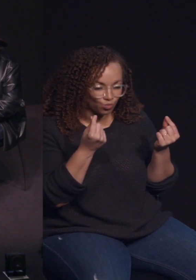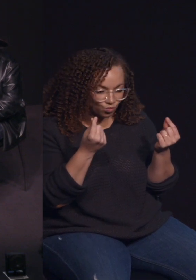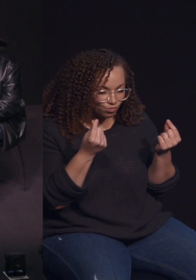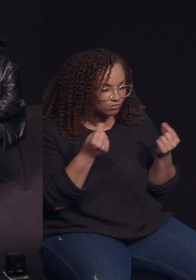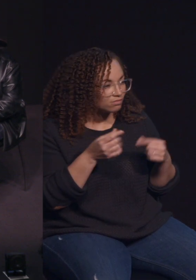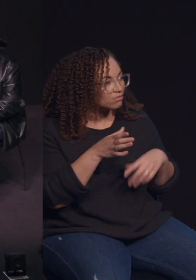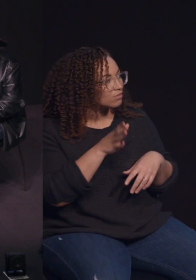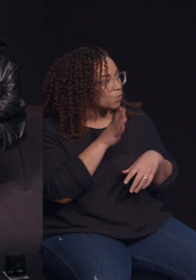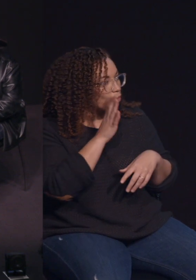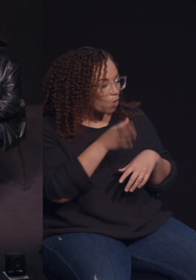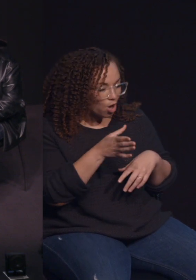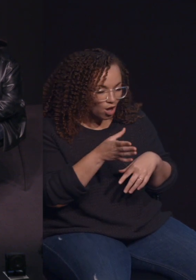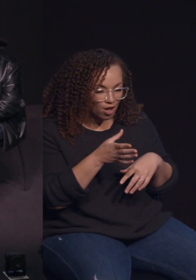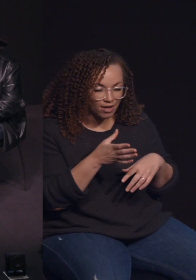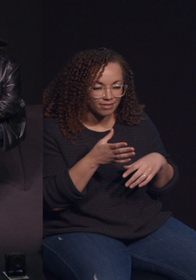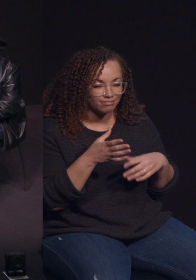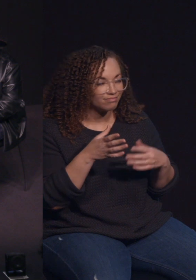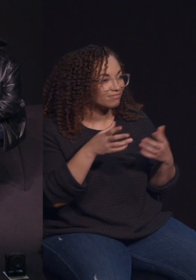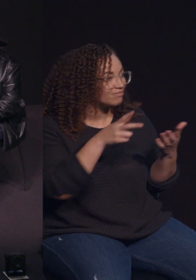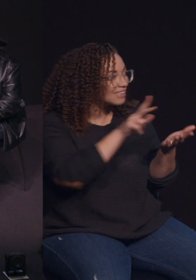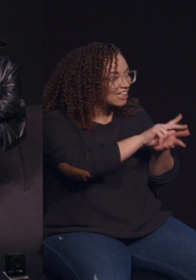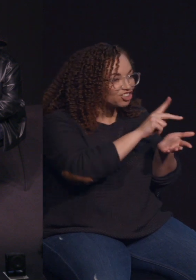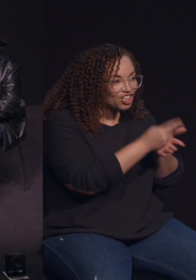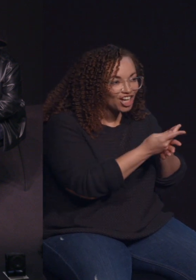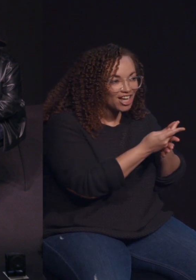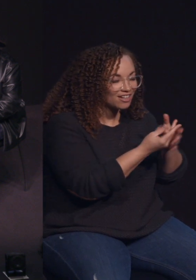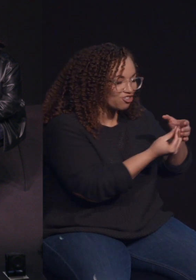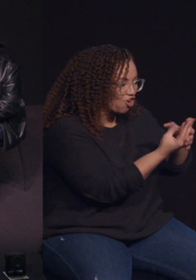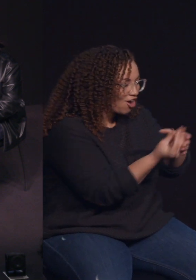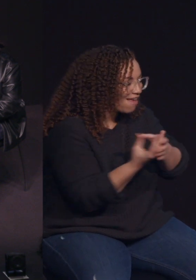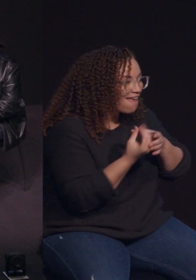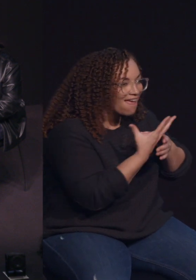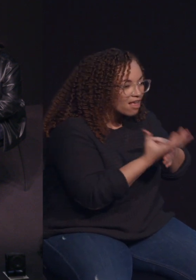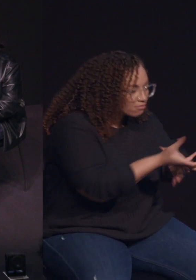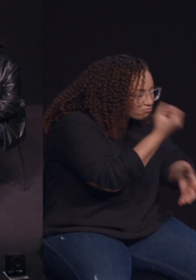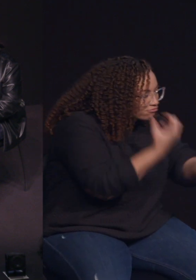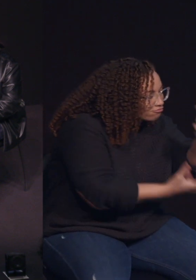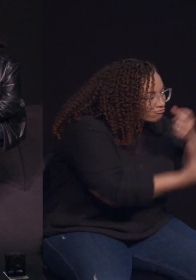We would steal watermelons from my uncle's farm.